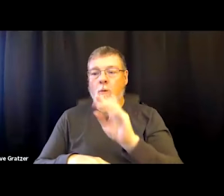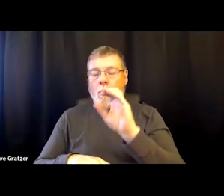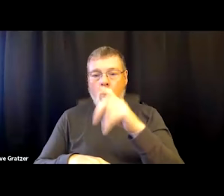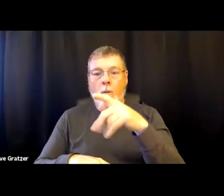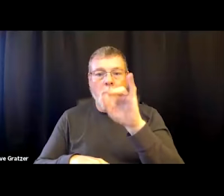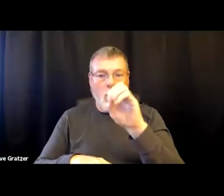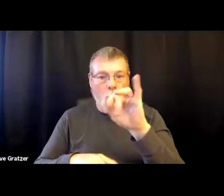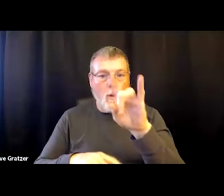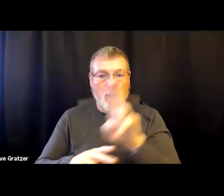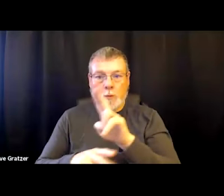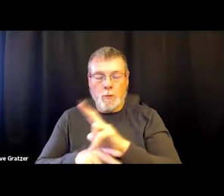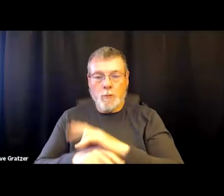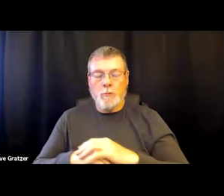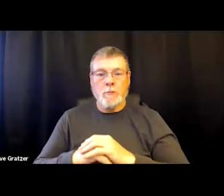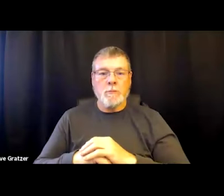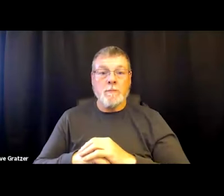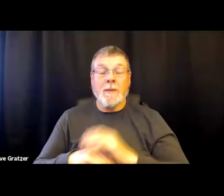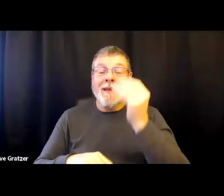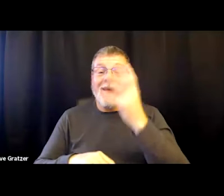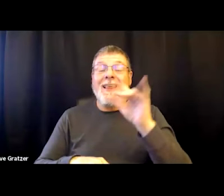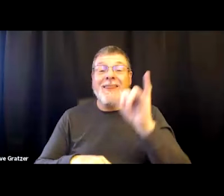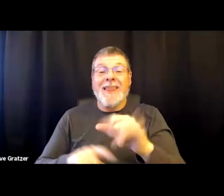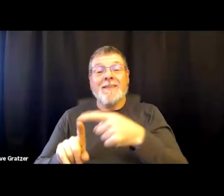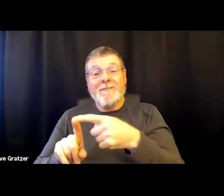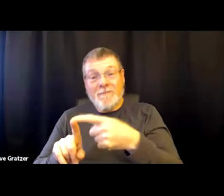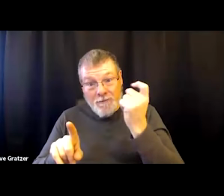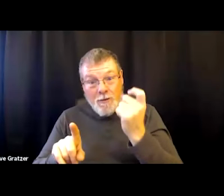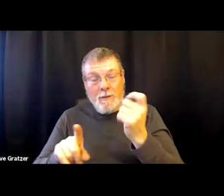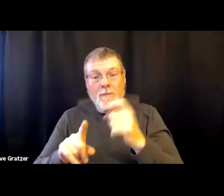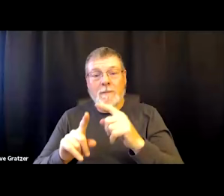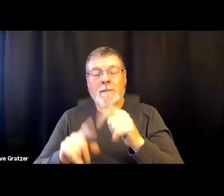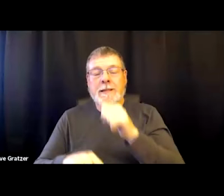Oftentimes this is a function of the tolerance levels